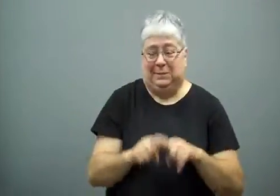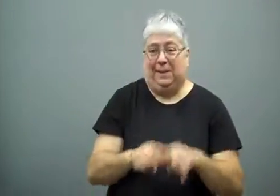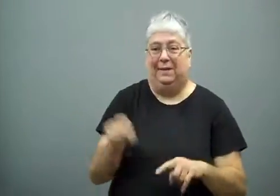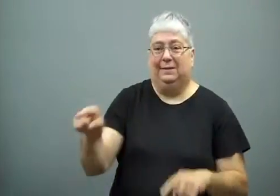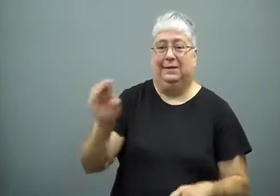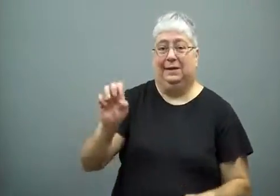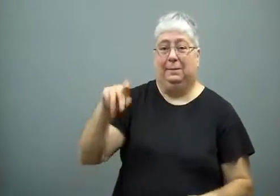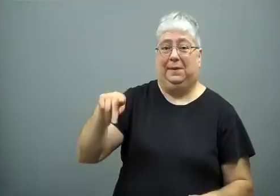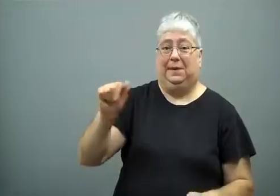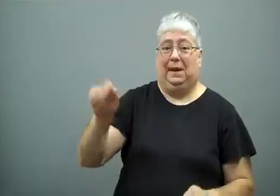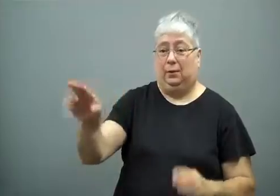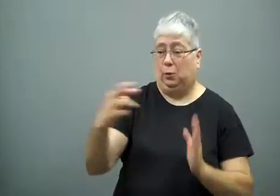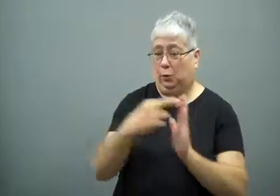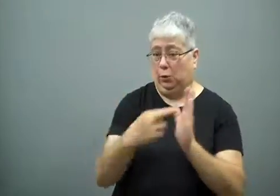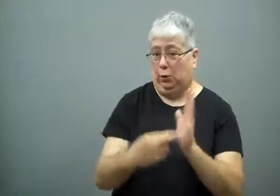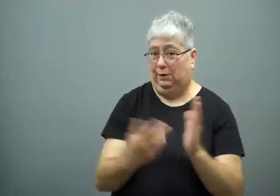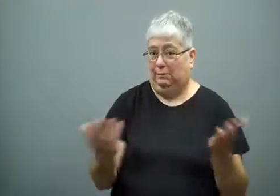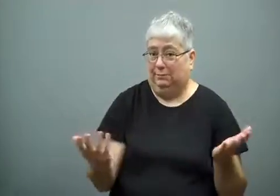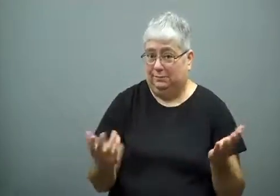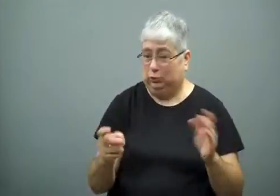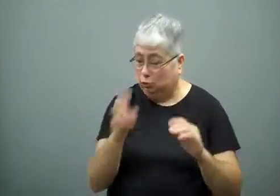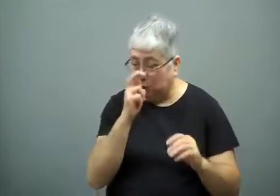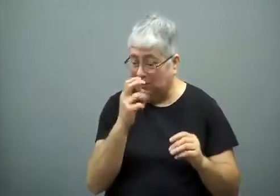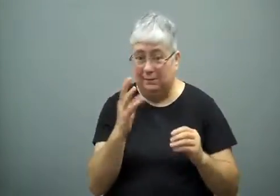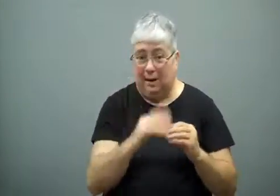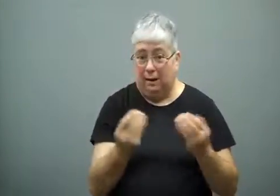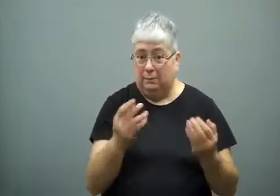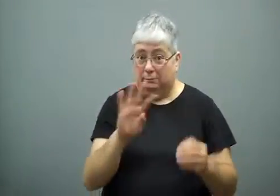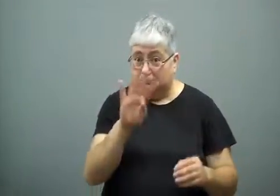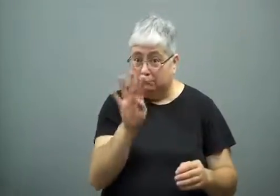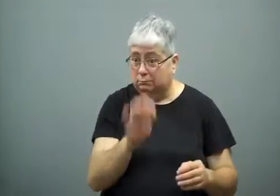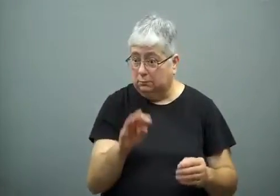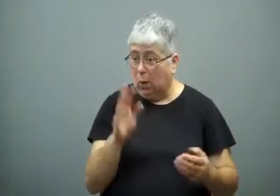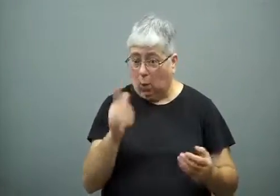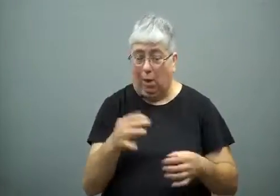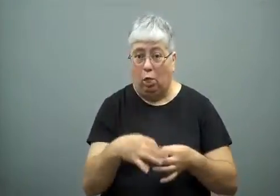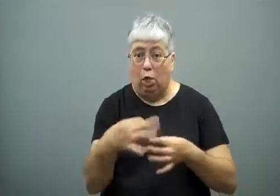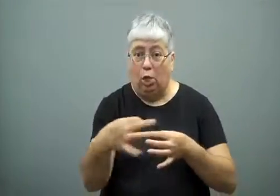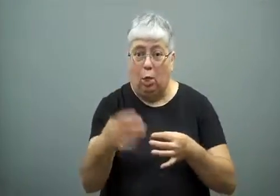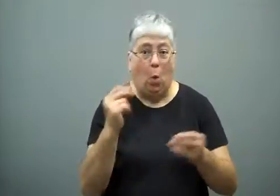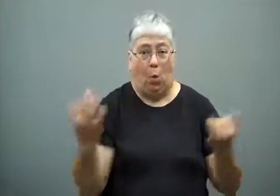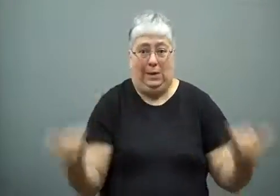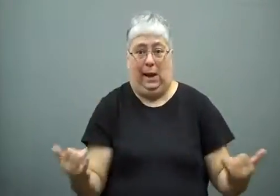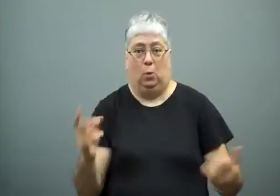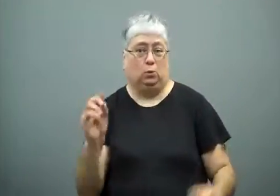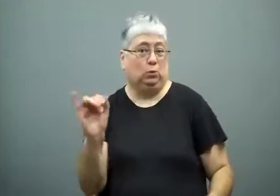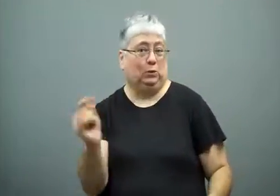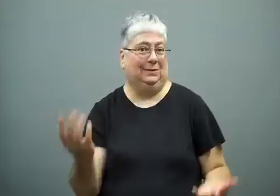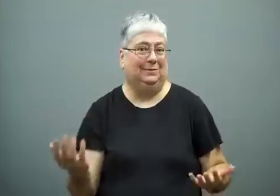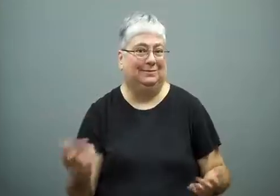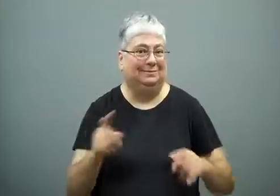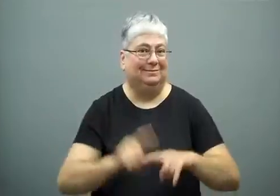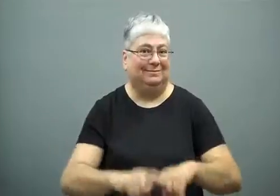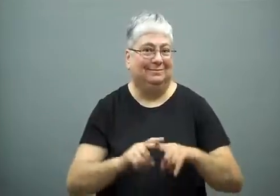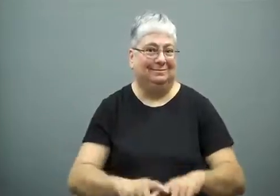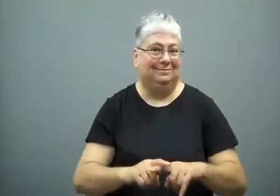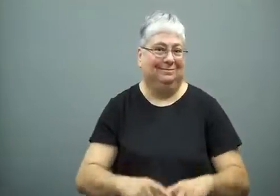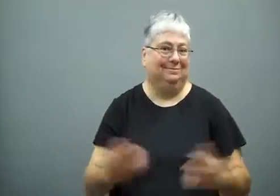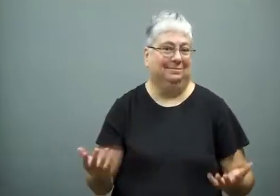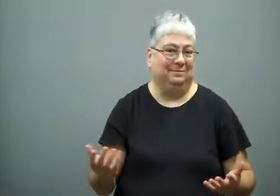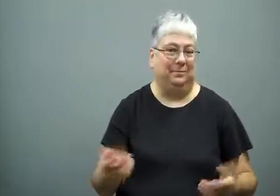It all hinges on how strict the EPA rules are, and if they go into effect right away.